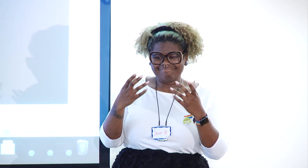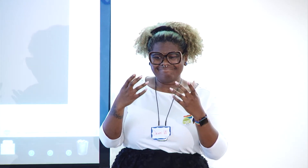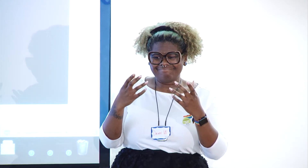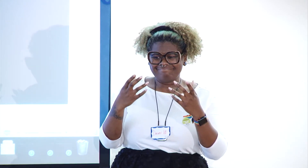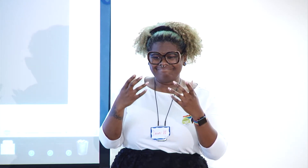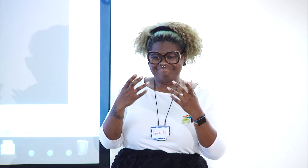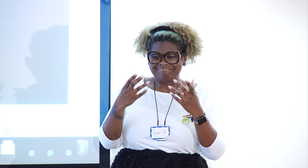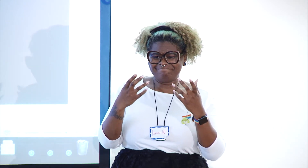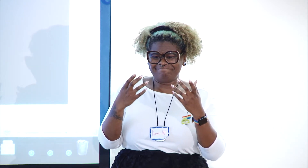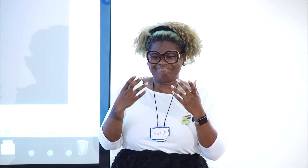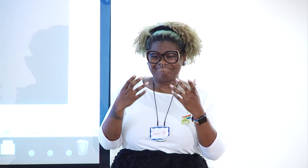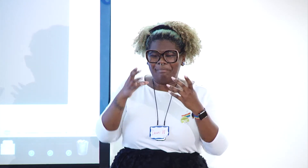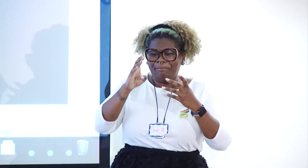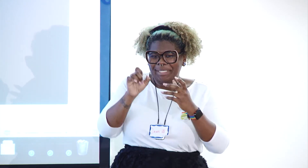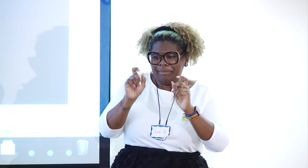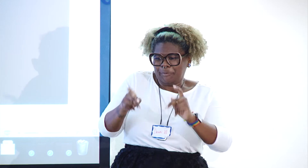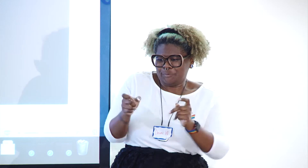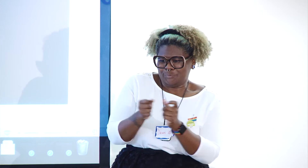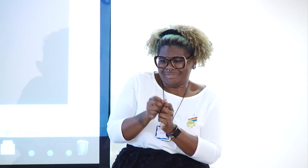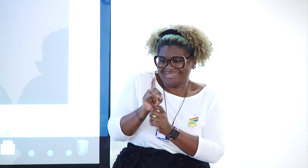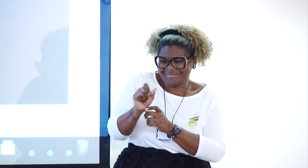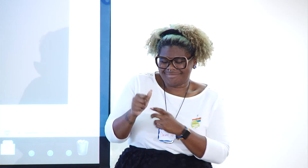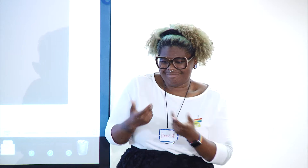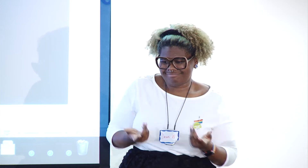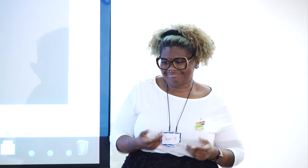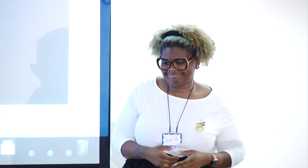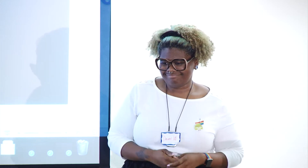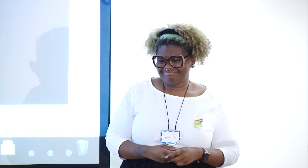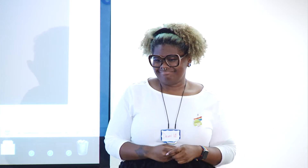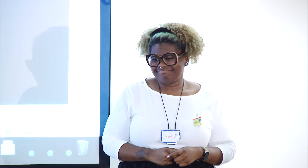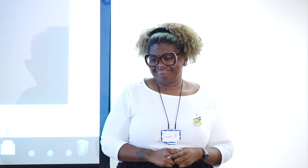and making it a positive, and making it a point of pride,